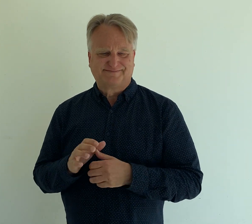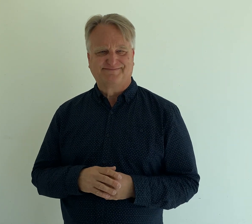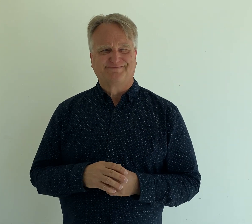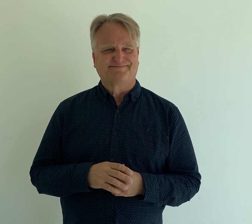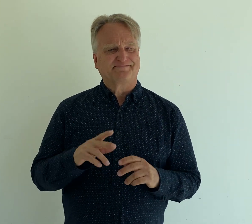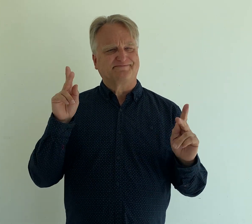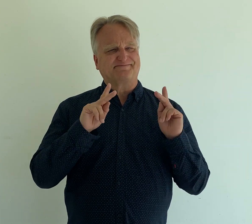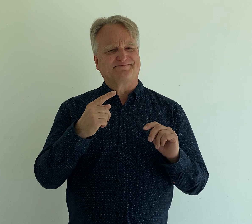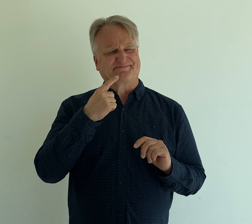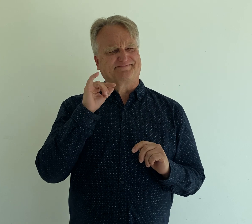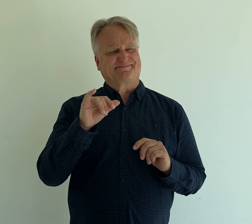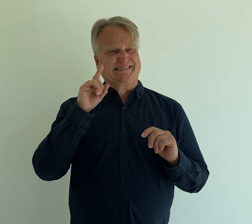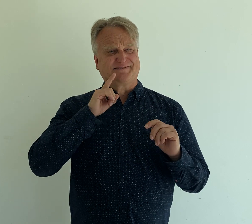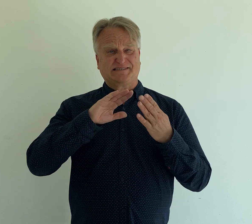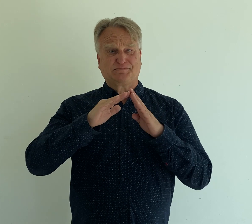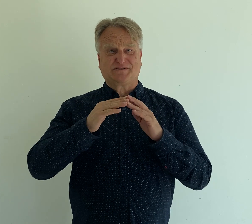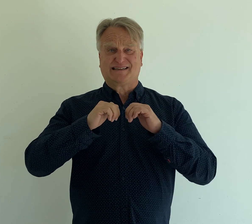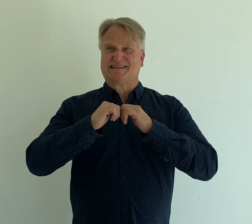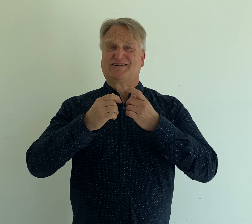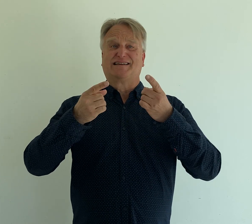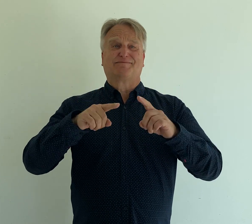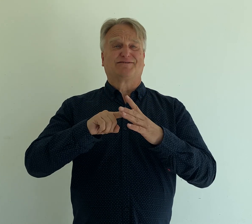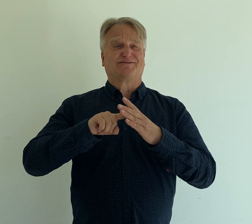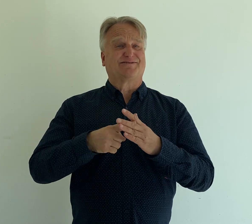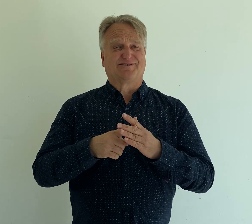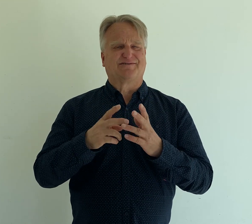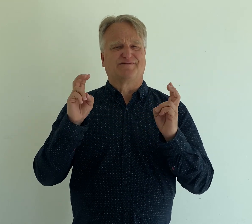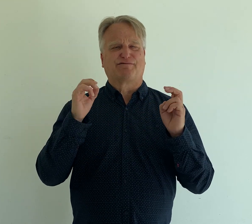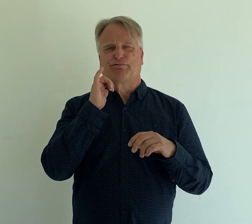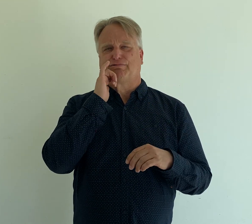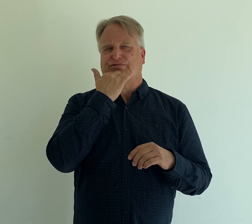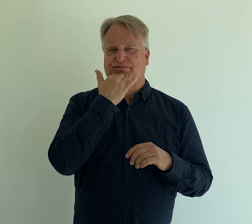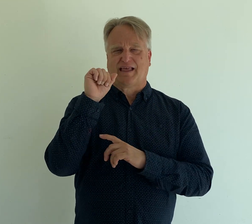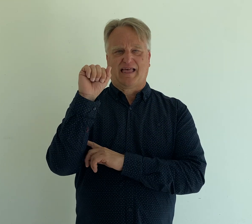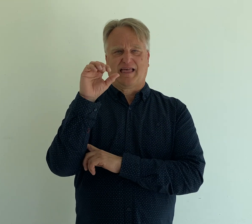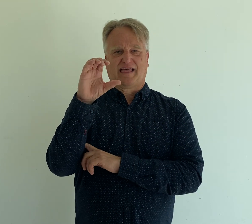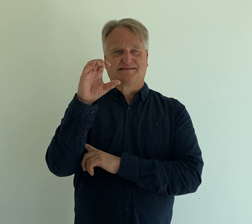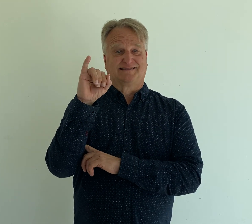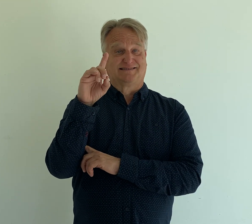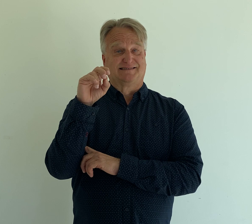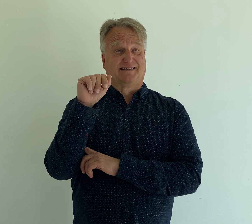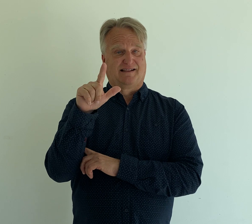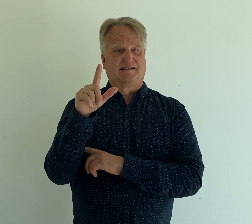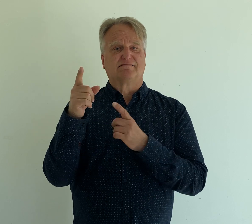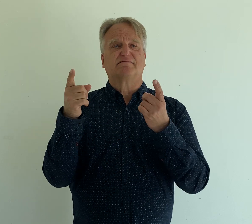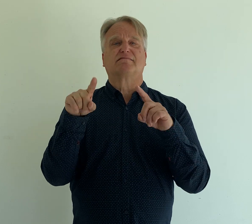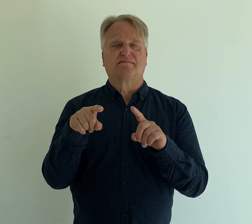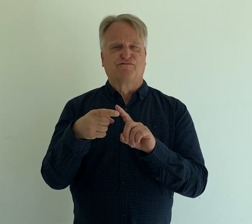The Deaf community was an accidental